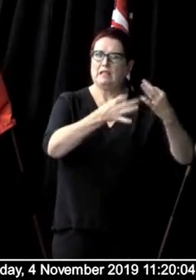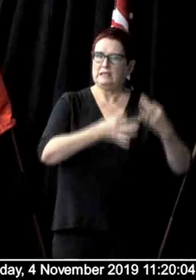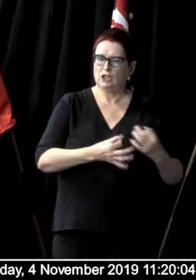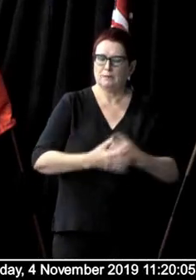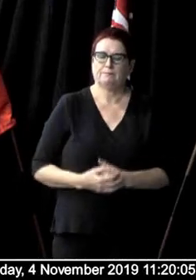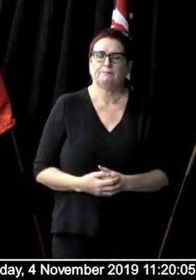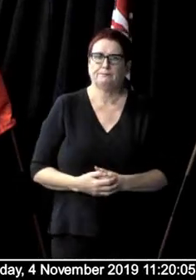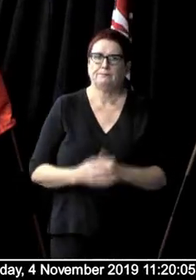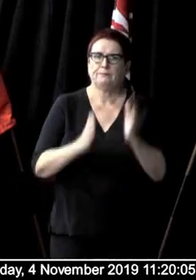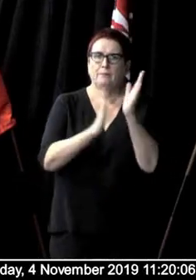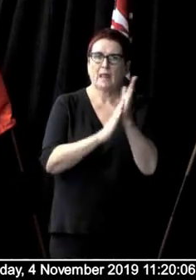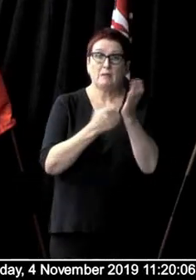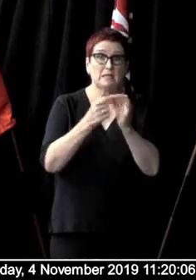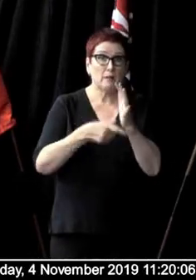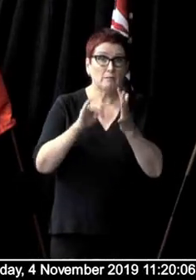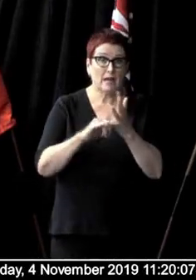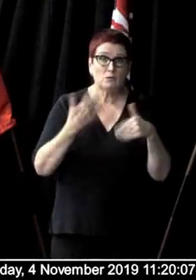Mr Bates will give evidence in respect to the following.